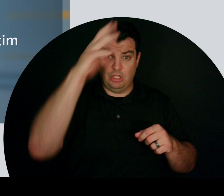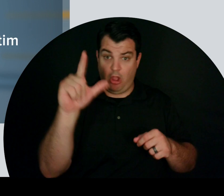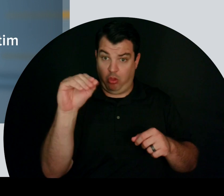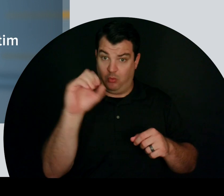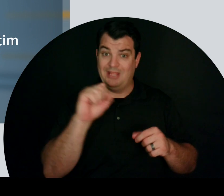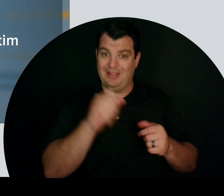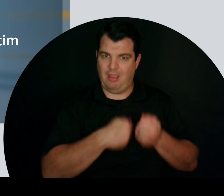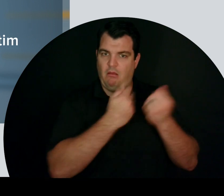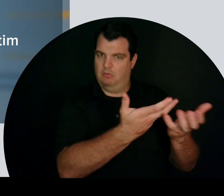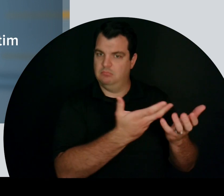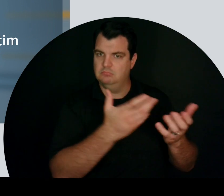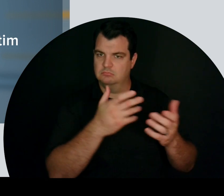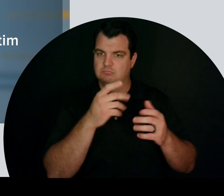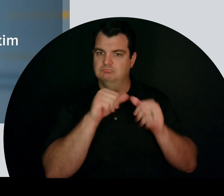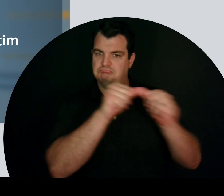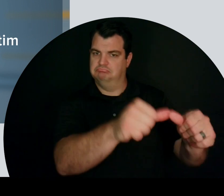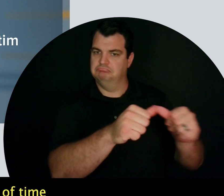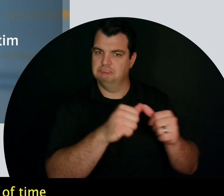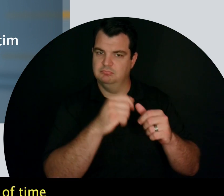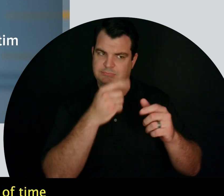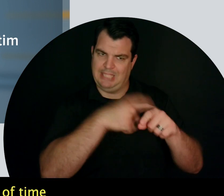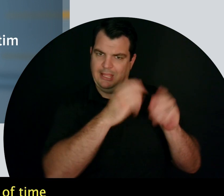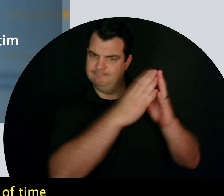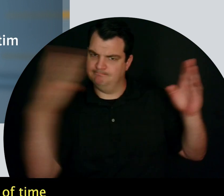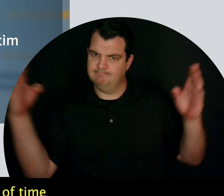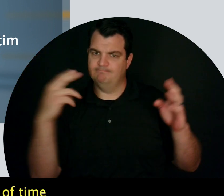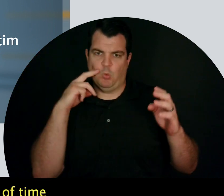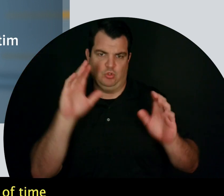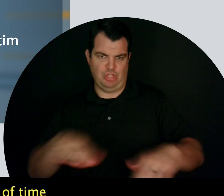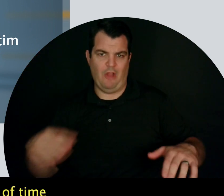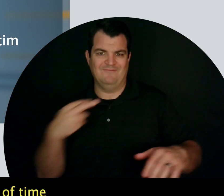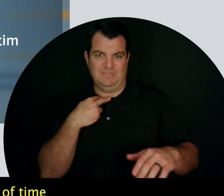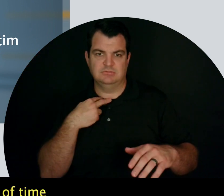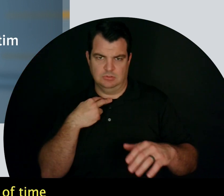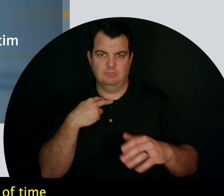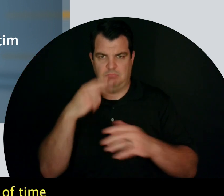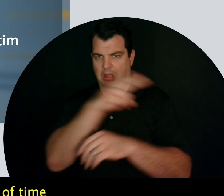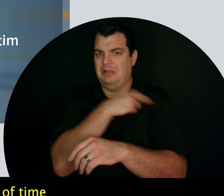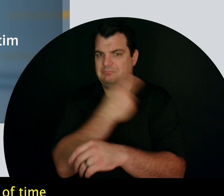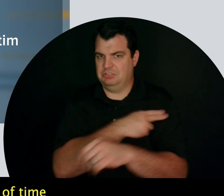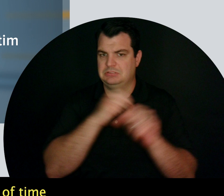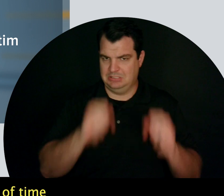Parental LOE may only be considered during the period of time the child victim was hospitalized.